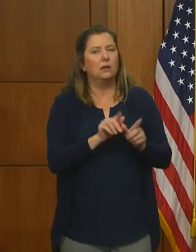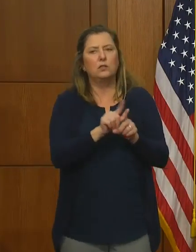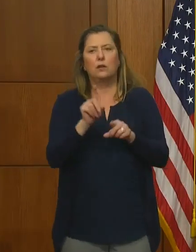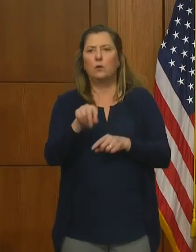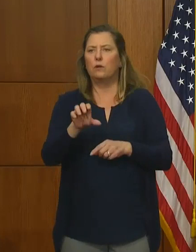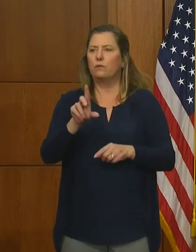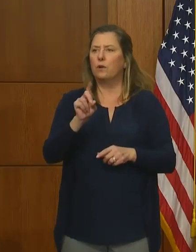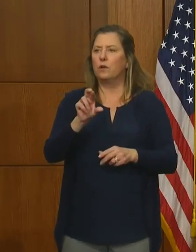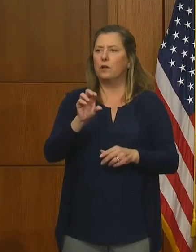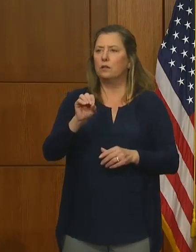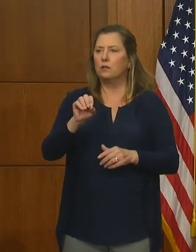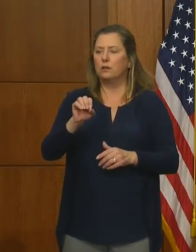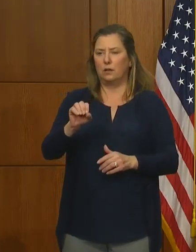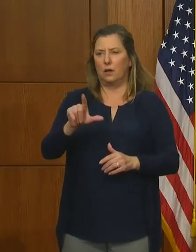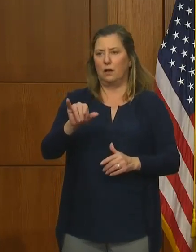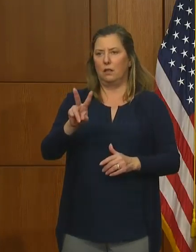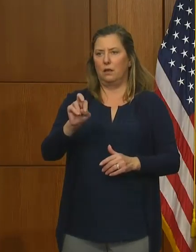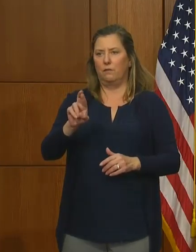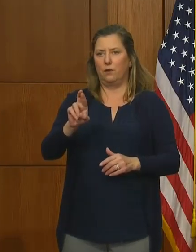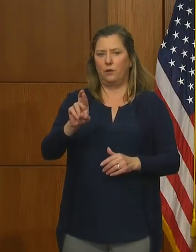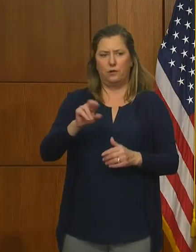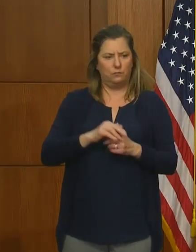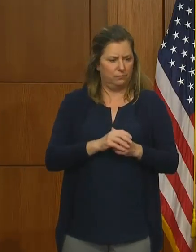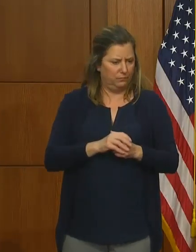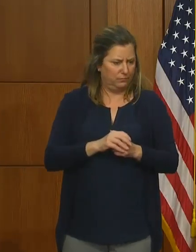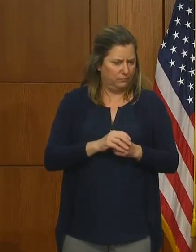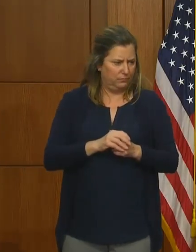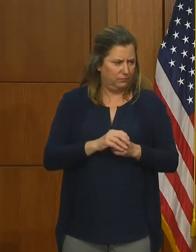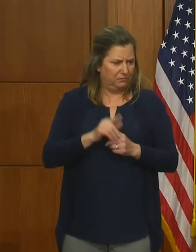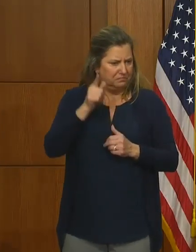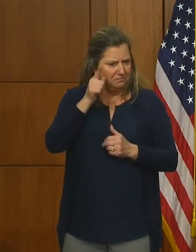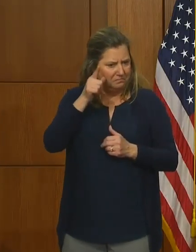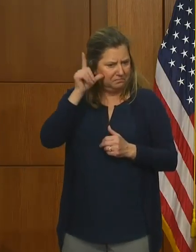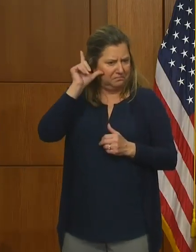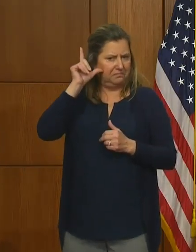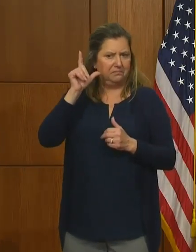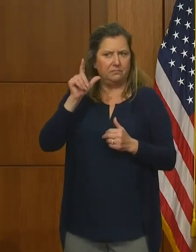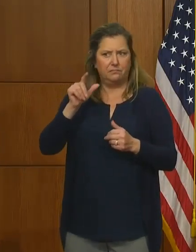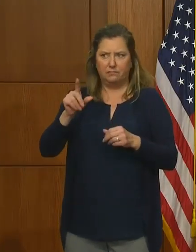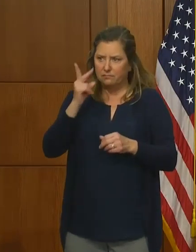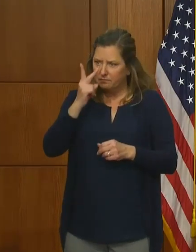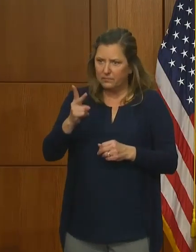TALK ABOUT IT AND YOU ARE CONSTRUCTION INDUSTRY DR OLIVER